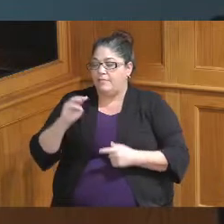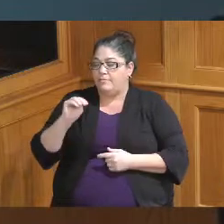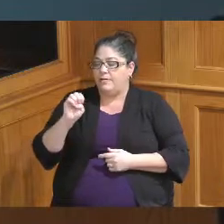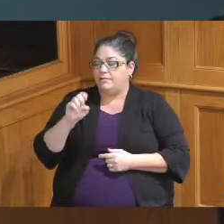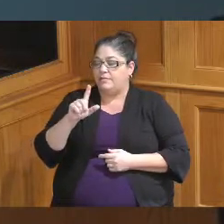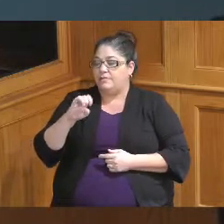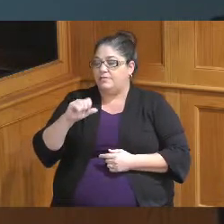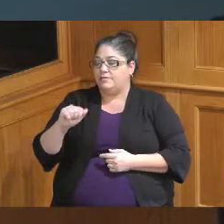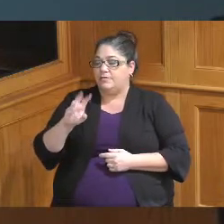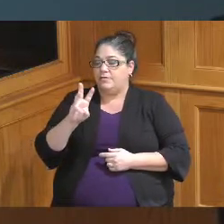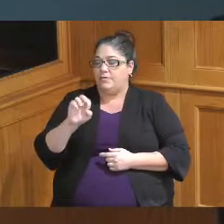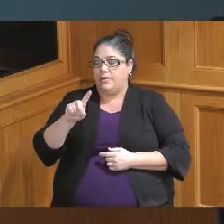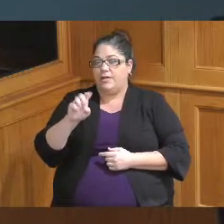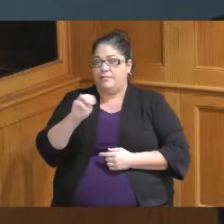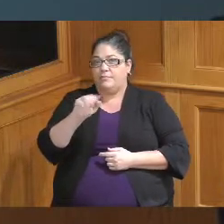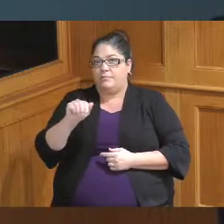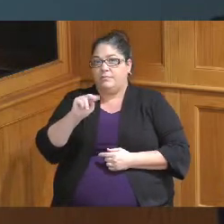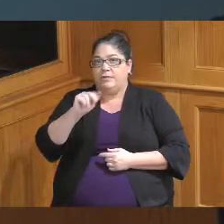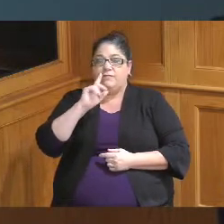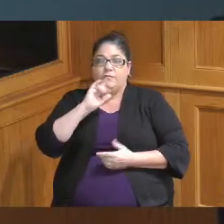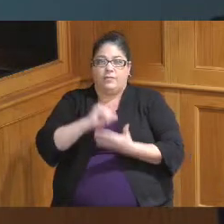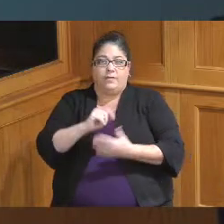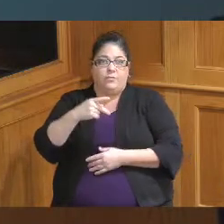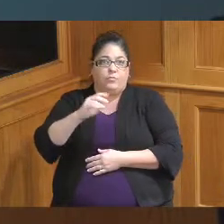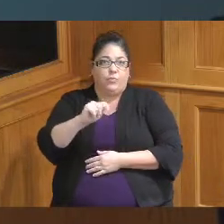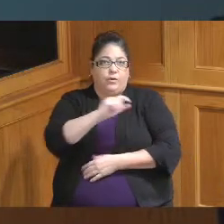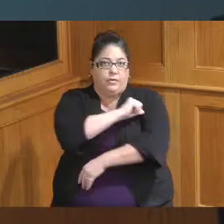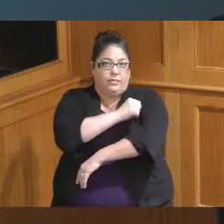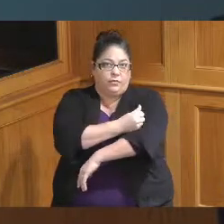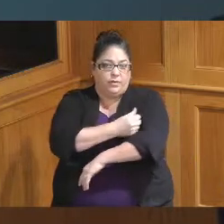for the Port Authority Commissioner Dumas do you have anything on just wanted to comment